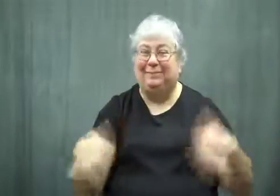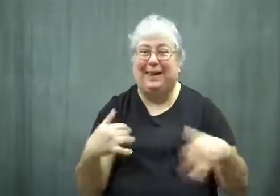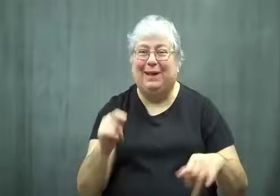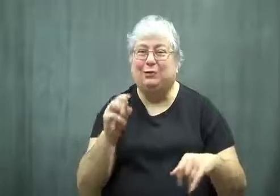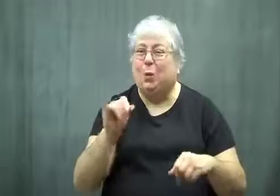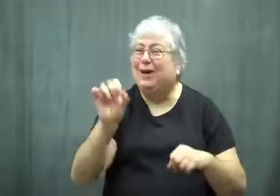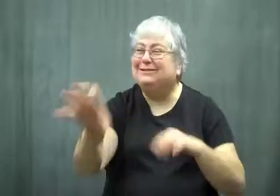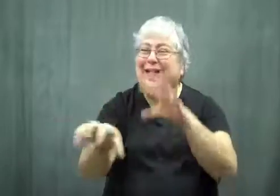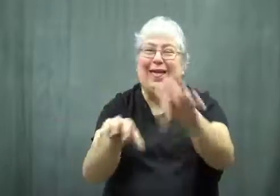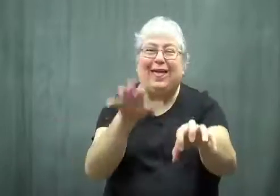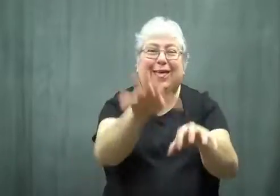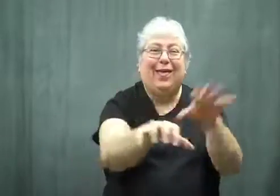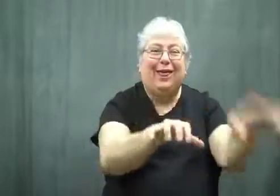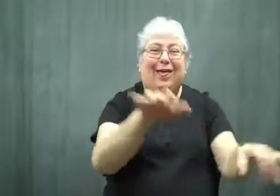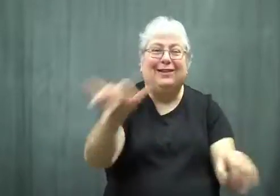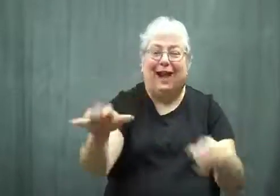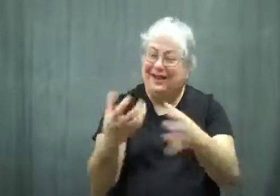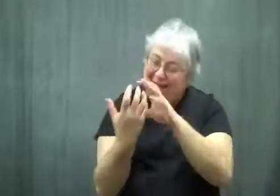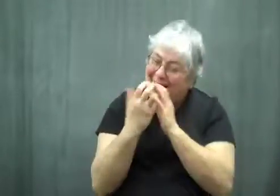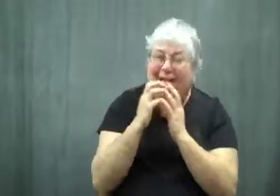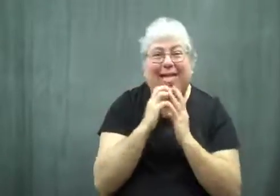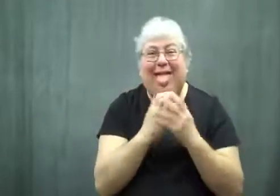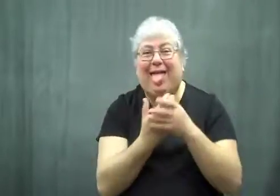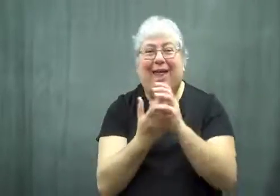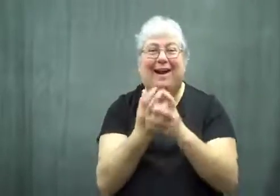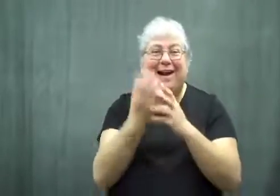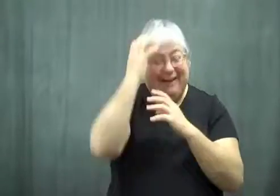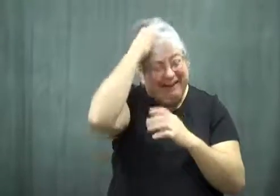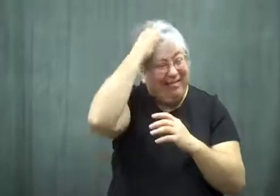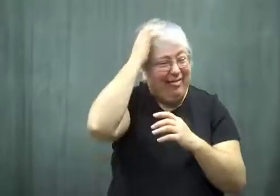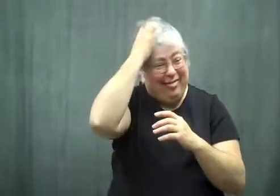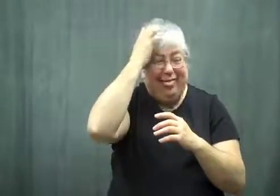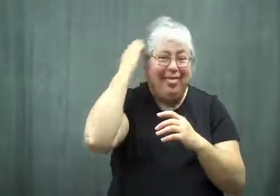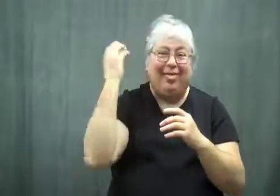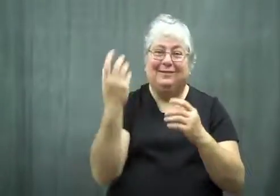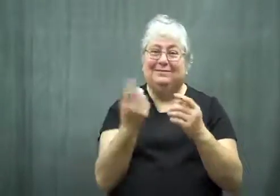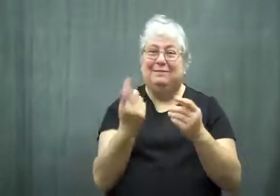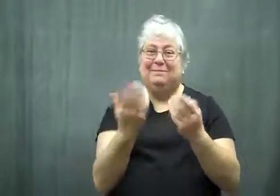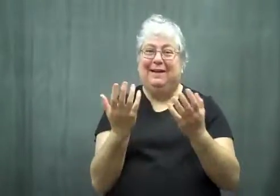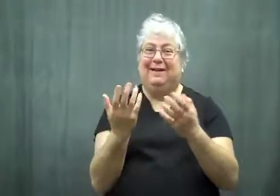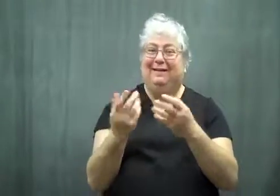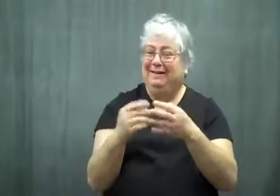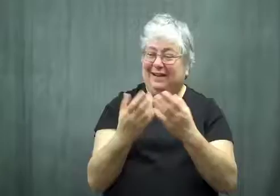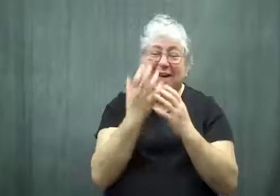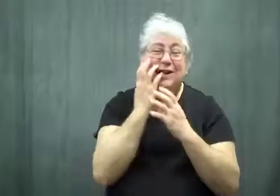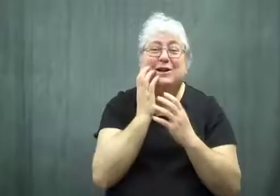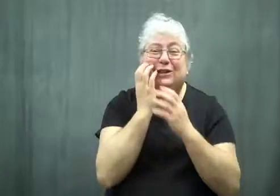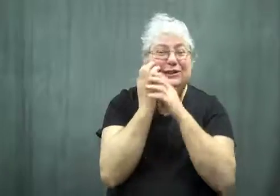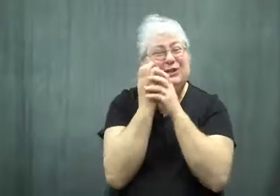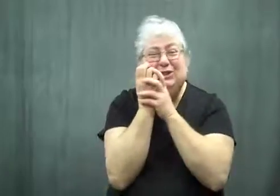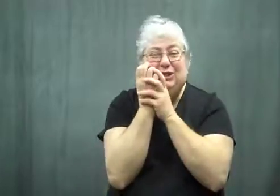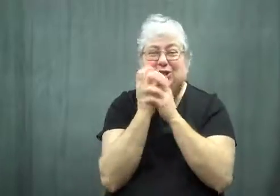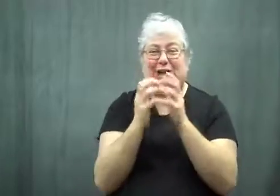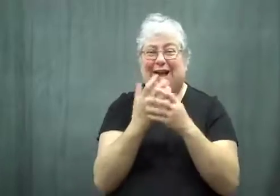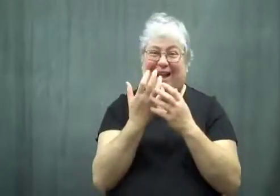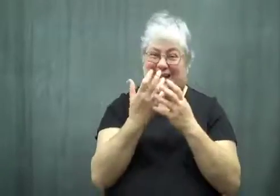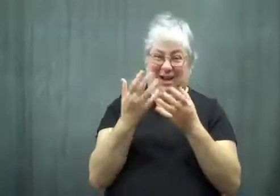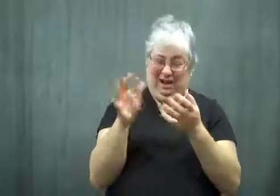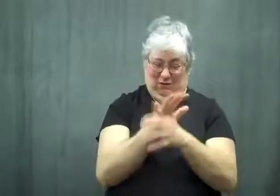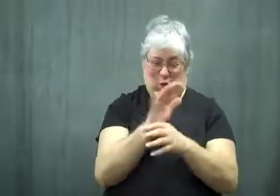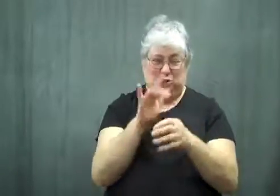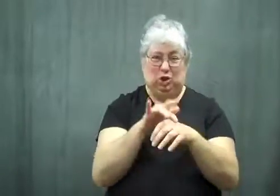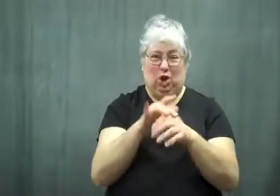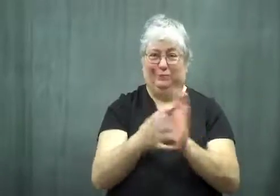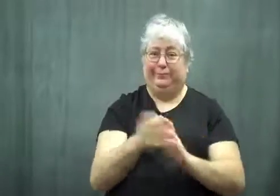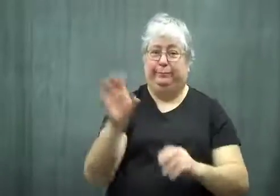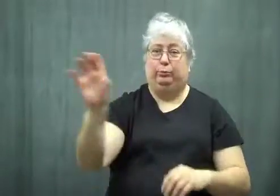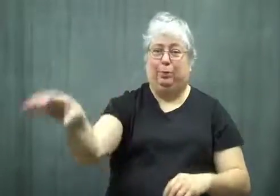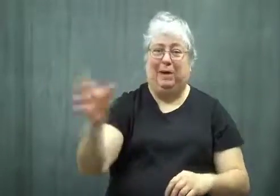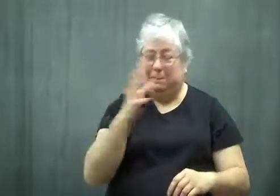They play with the toys, grab them, lick them, rub them on their heads,